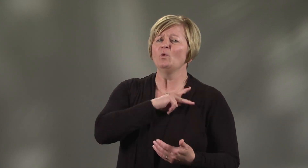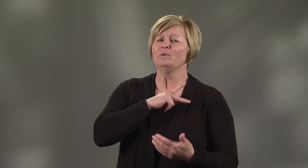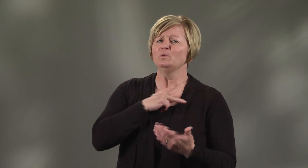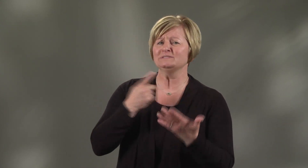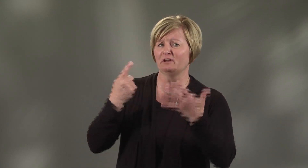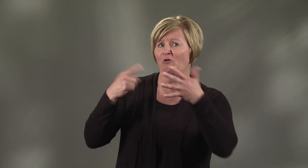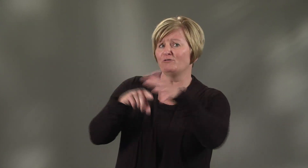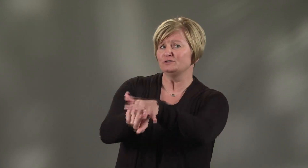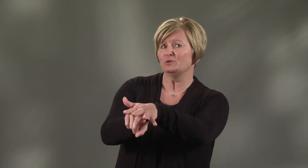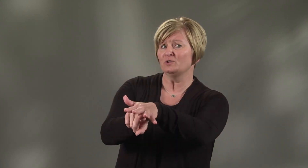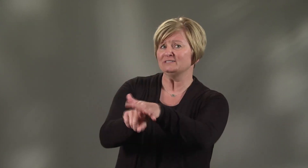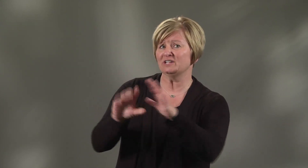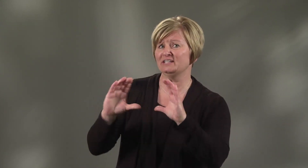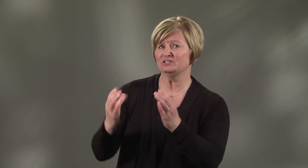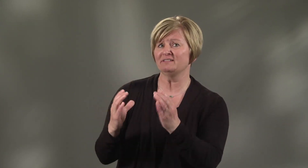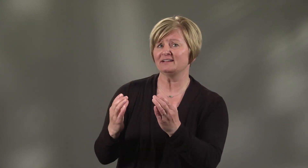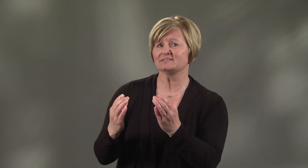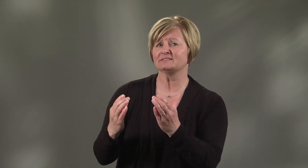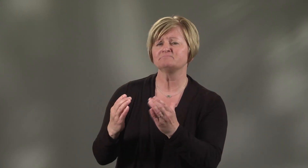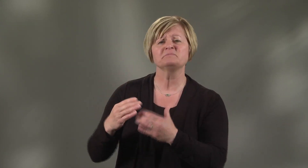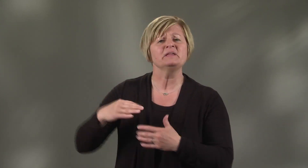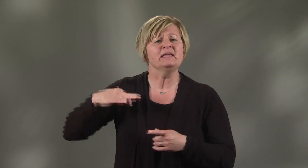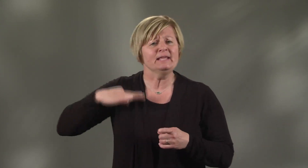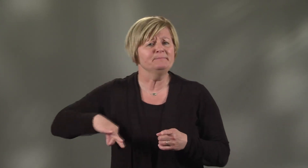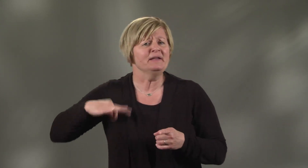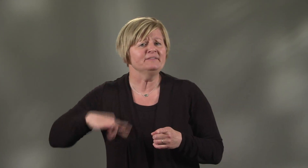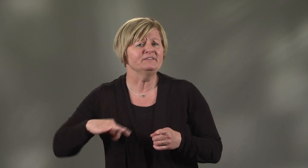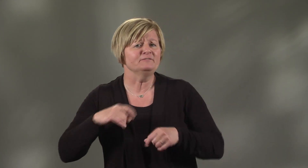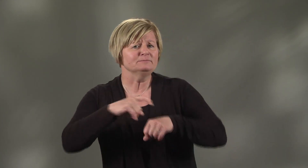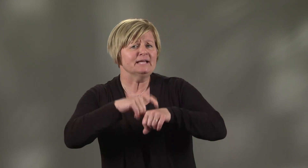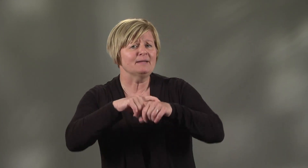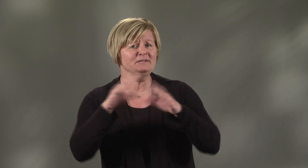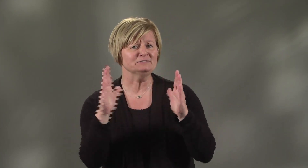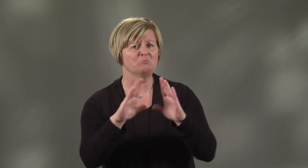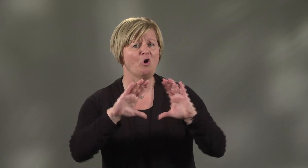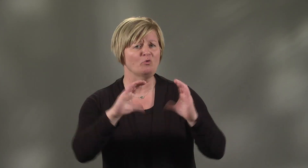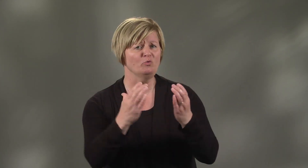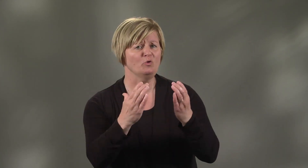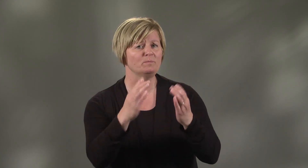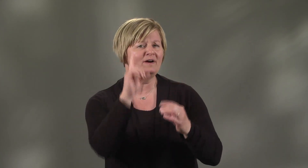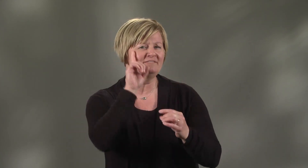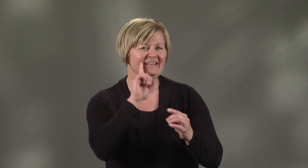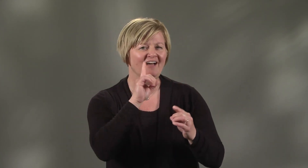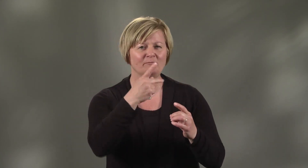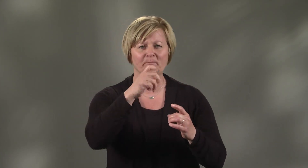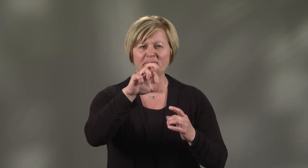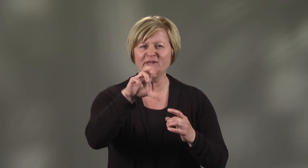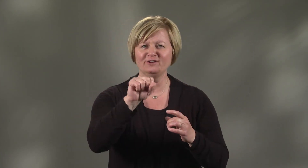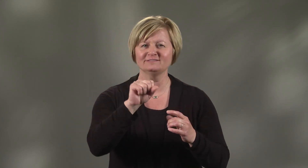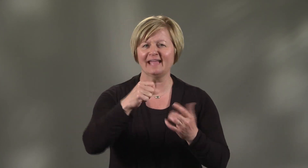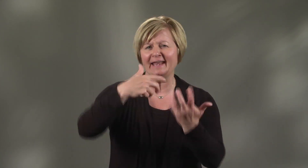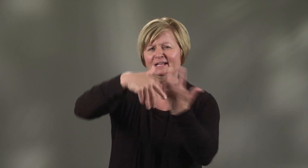Even though Kobe was in all general education classes, he benefited from time with a small group of deaf peers